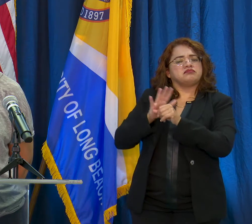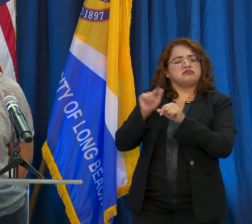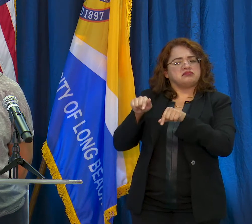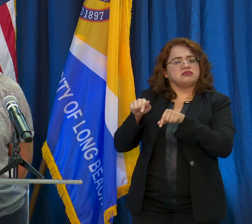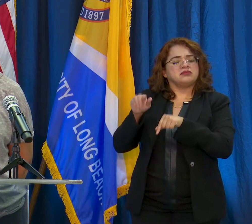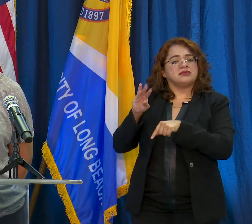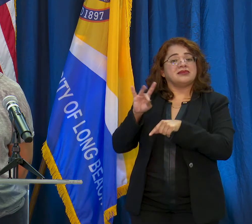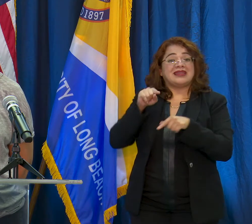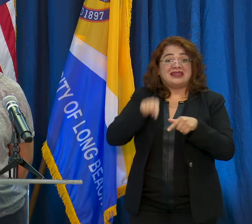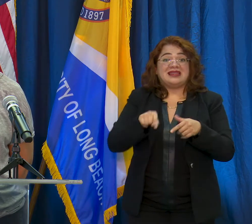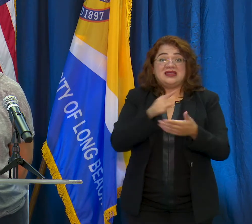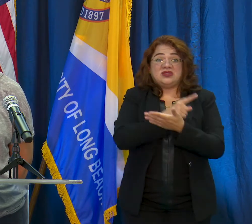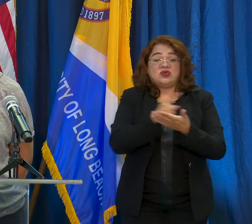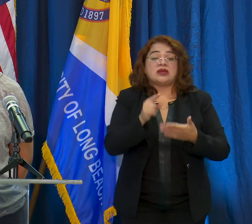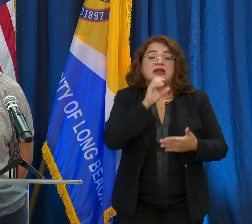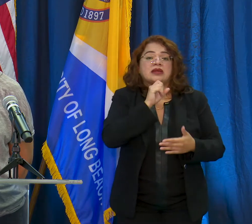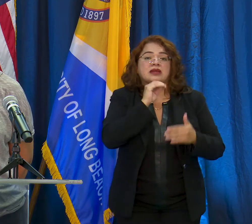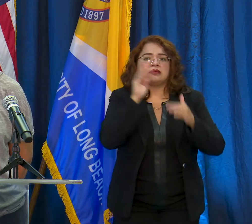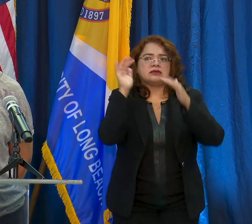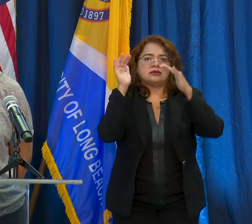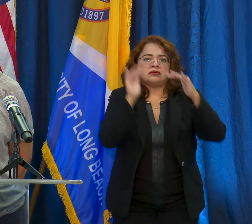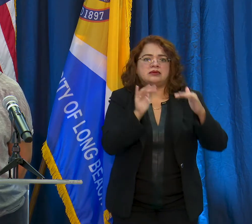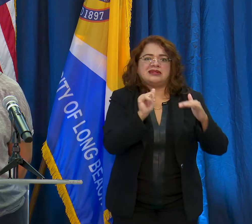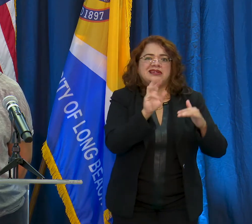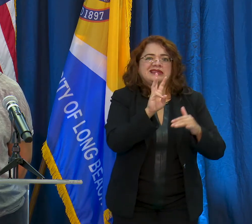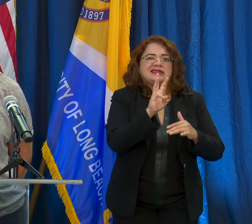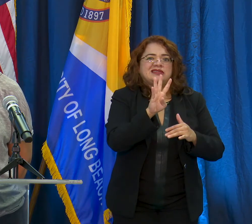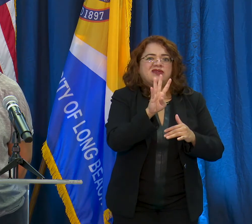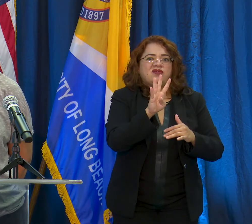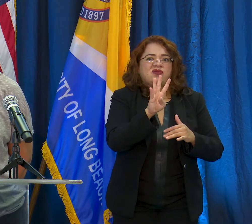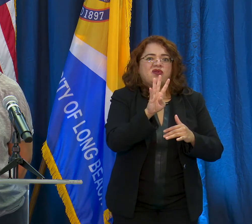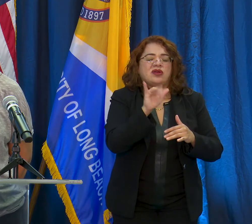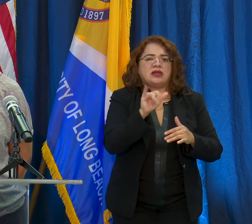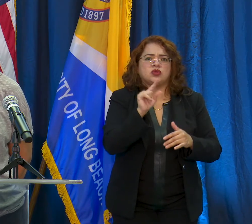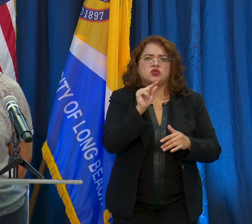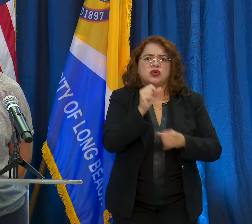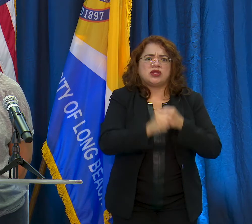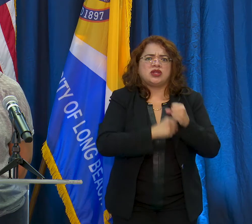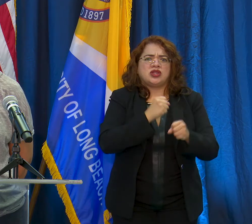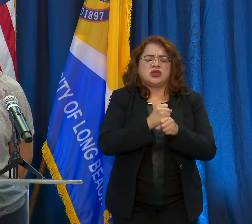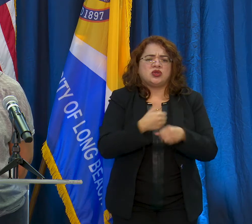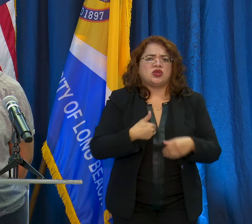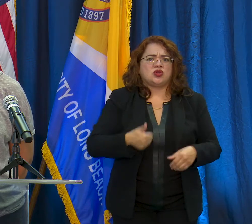age is 64, which is more than 20 years younger.